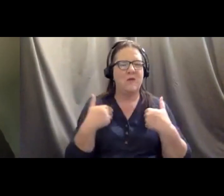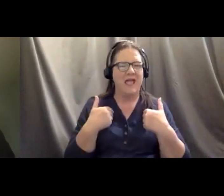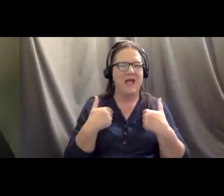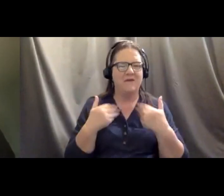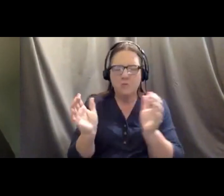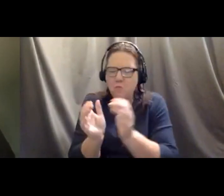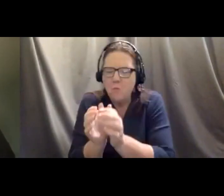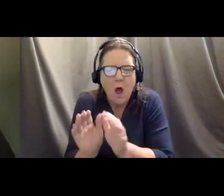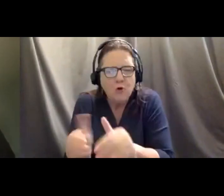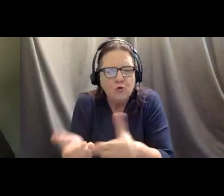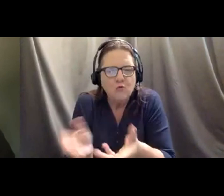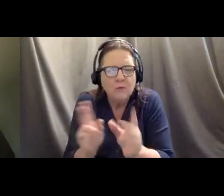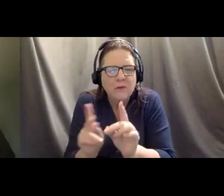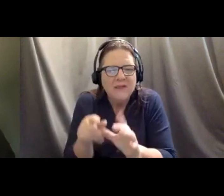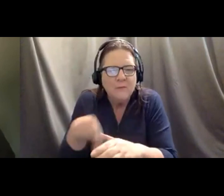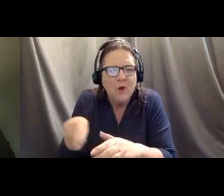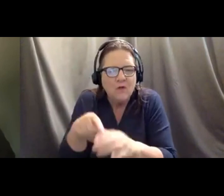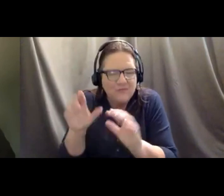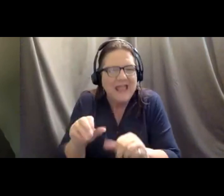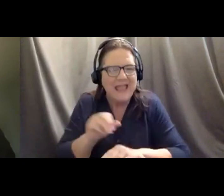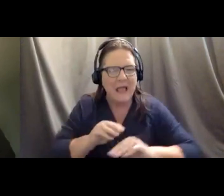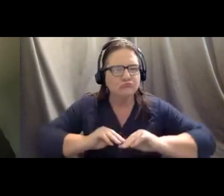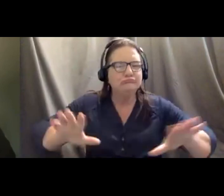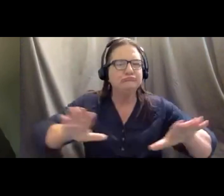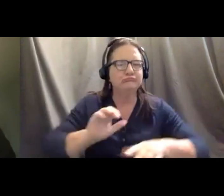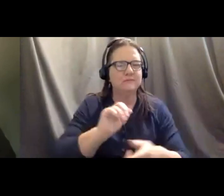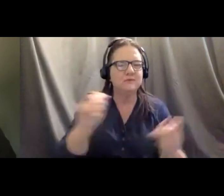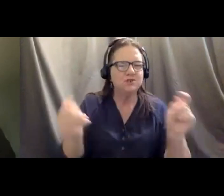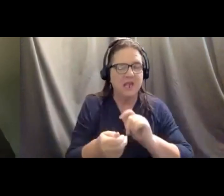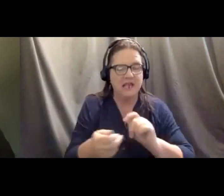So I think it's really important to pause and celebrate those accomplishments.